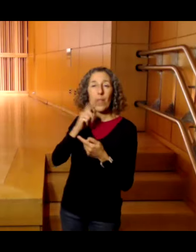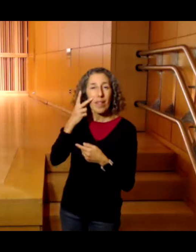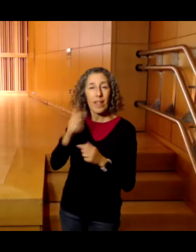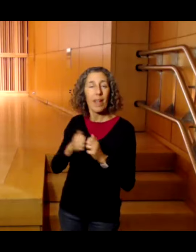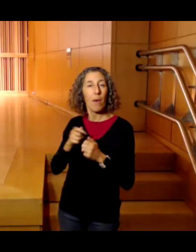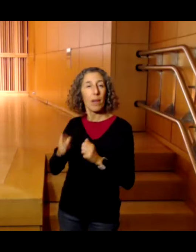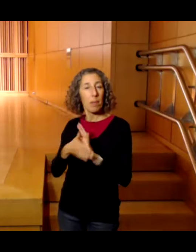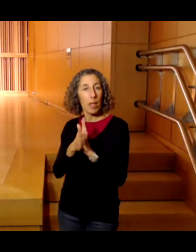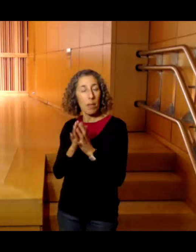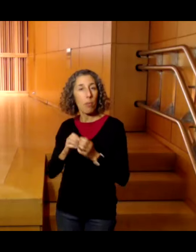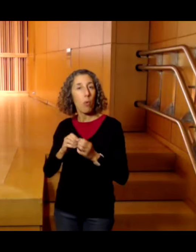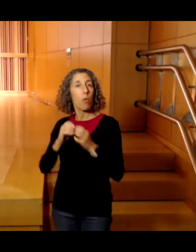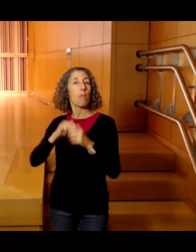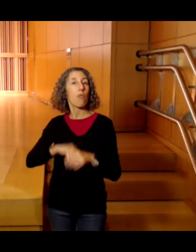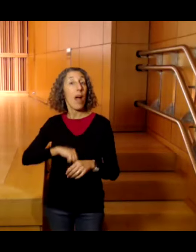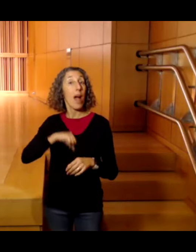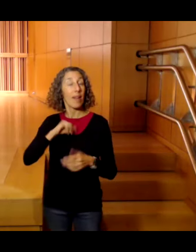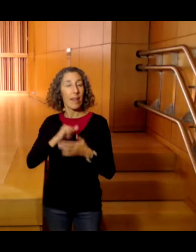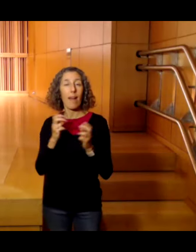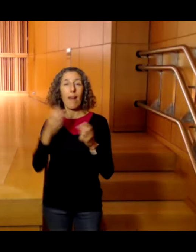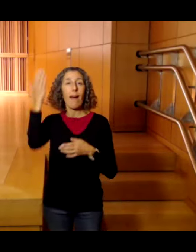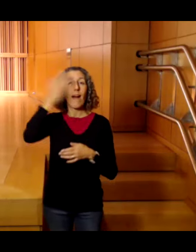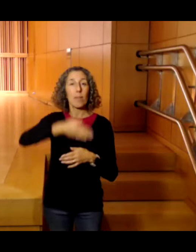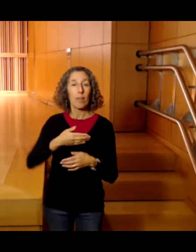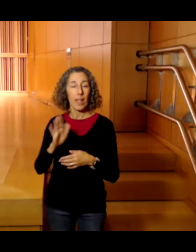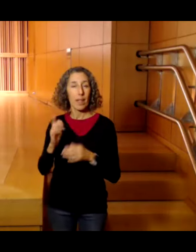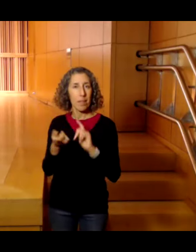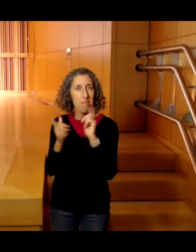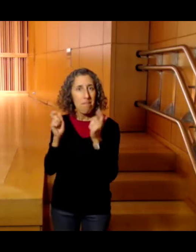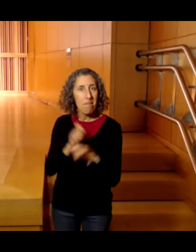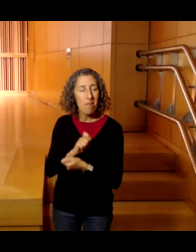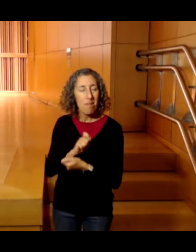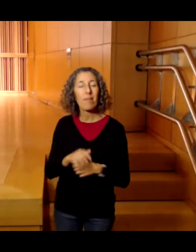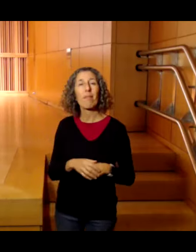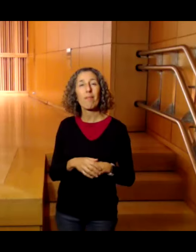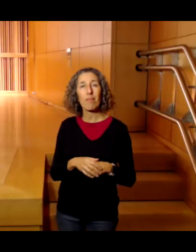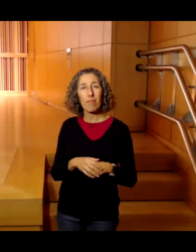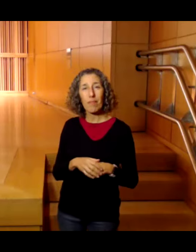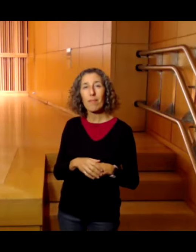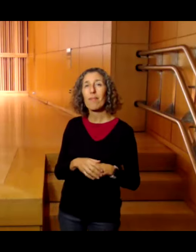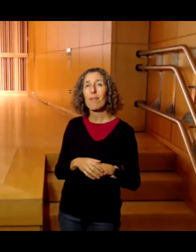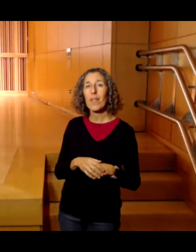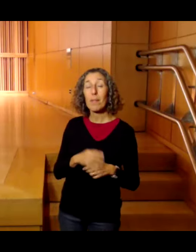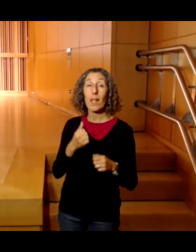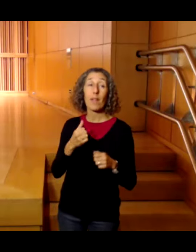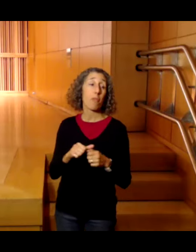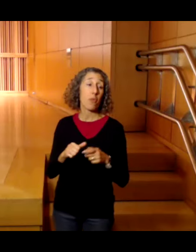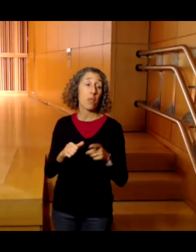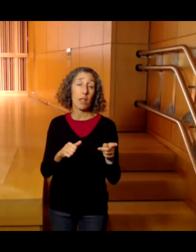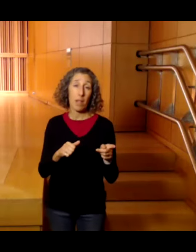I could not, in that point in my life have lived without that man Baldwin remembered. And I must say, he was extraordinarily nice to me.